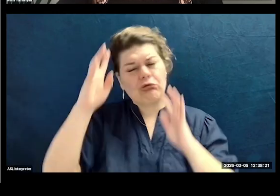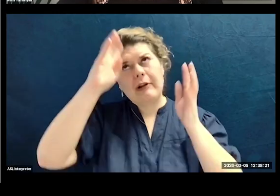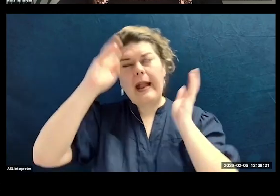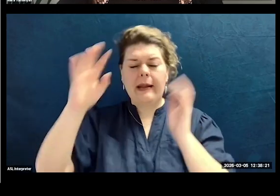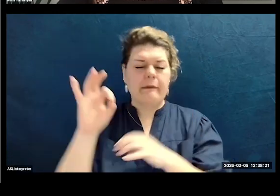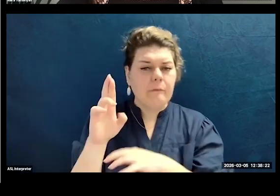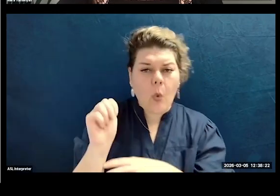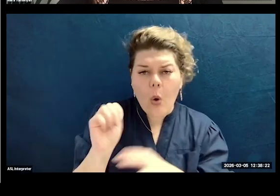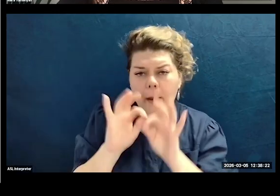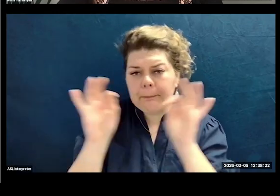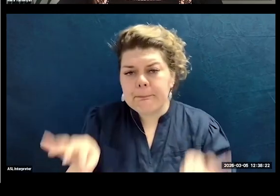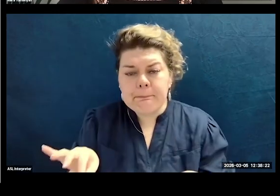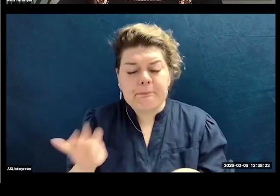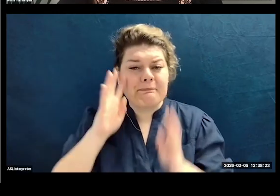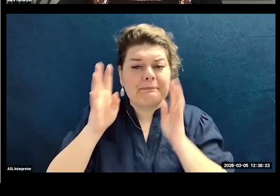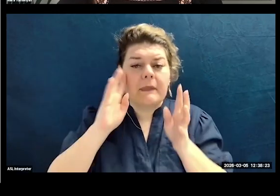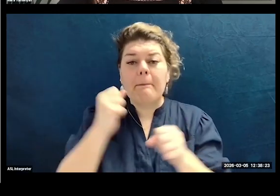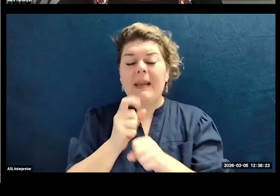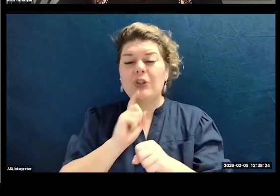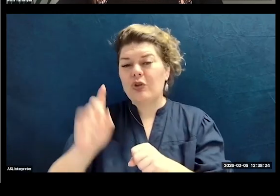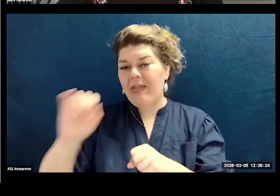then you need to make sure it's tagged correctly.